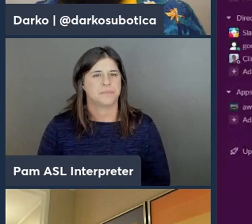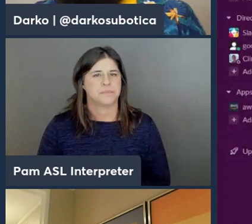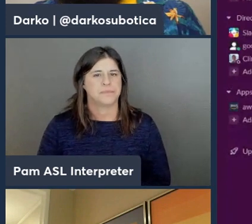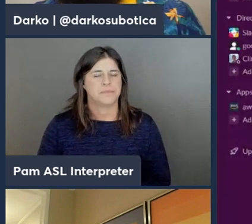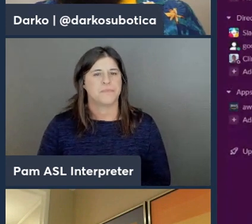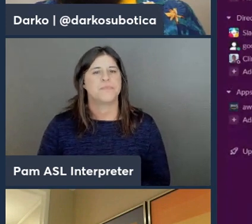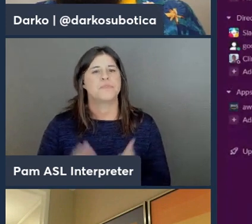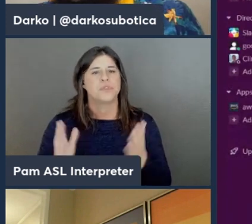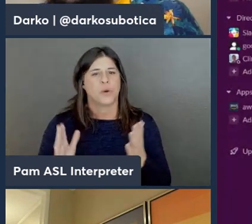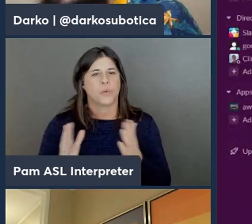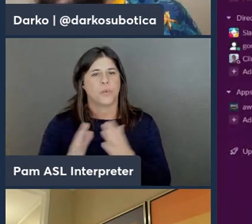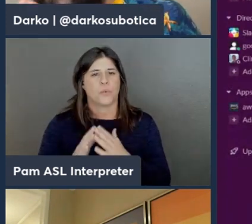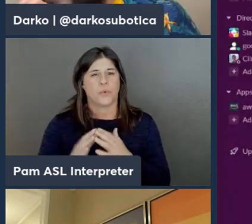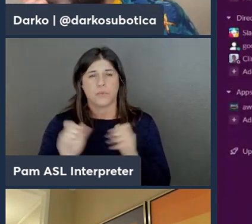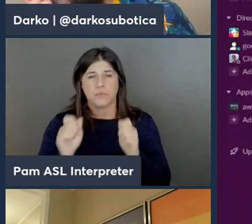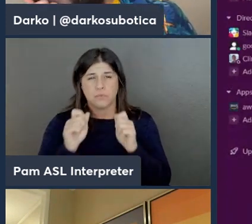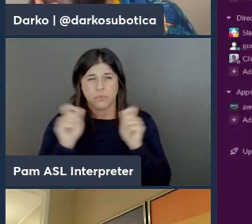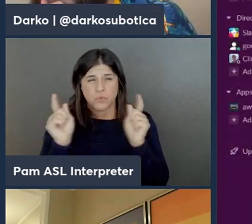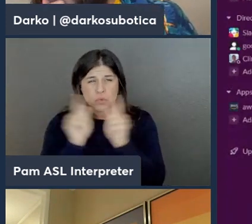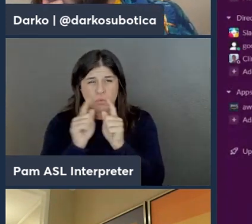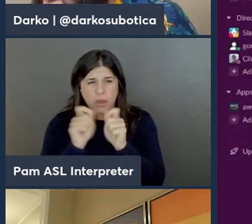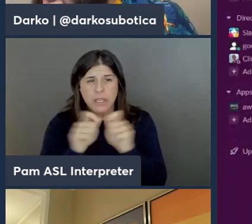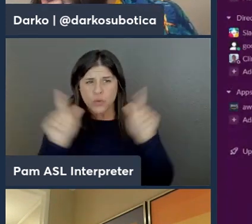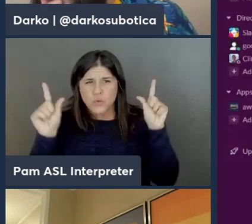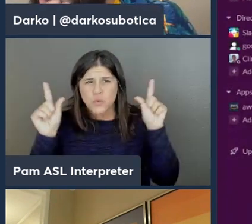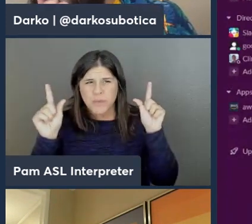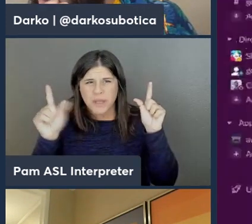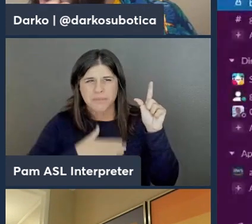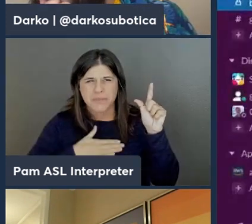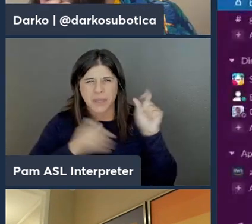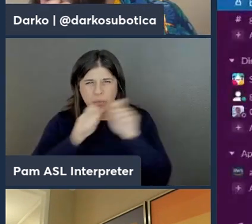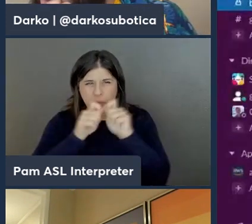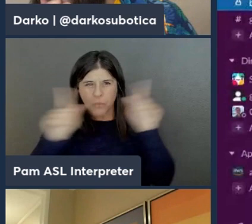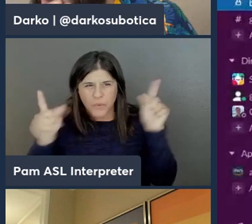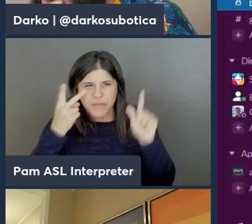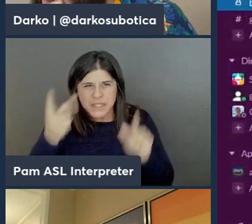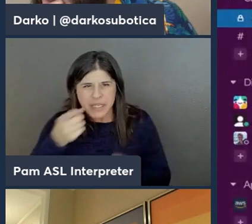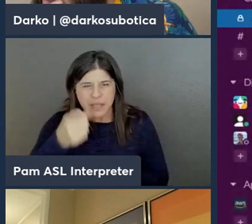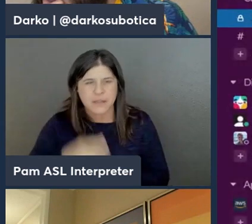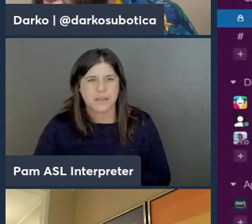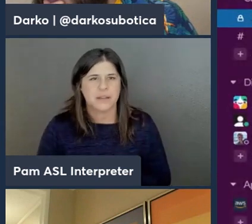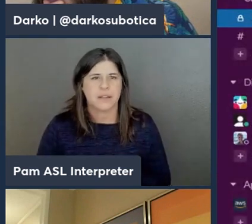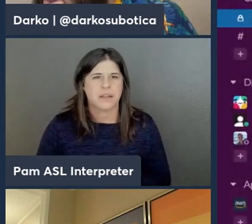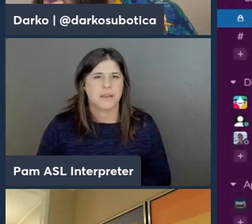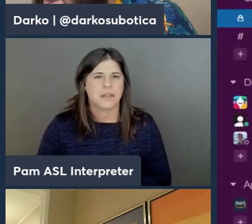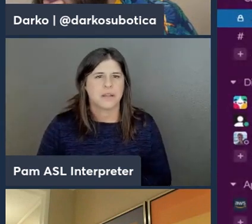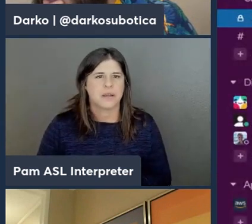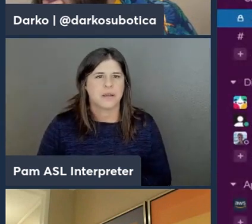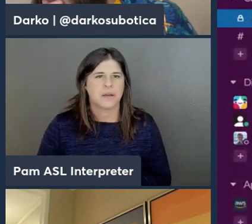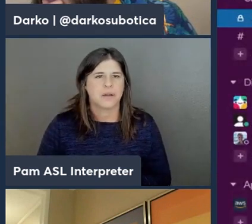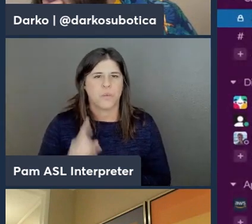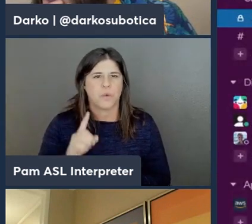So is this too small for you? Yeah, Can you zoom a little bit, we need to see that. Okay . Just maybe one or two. Yeah, that's,